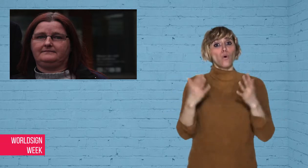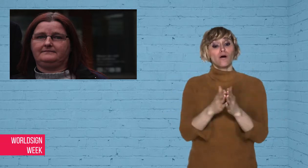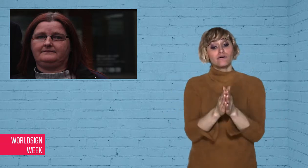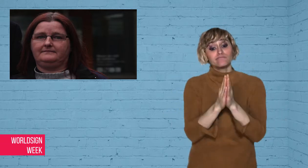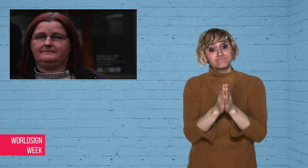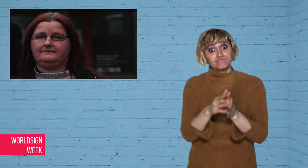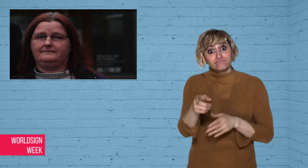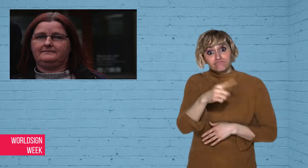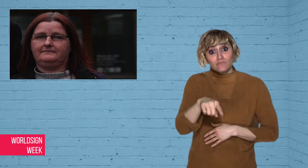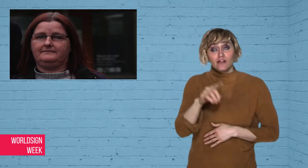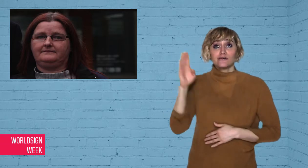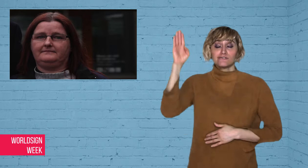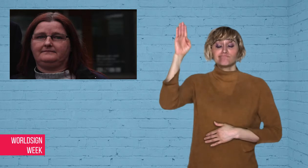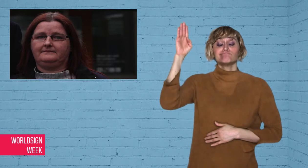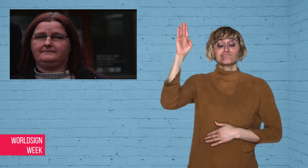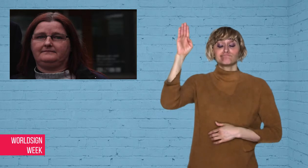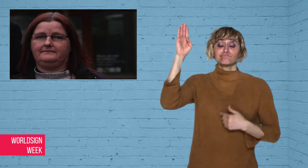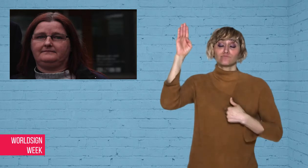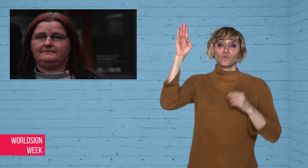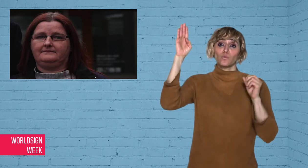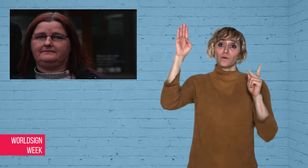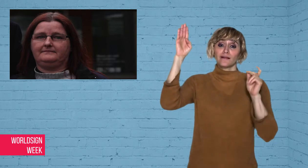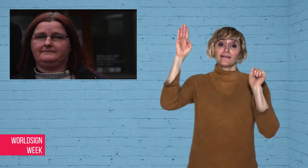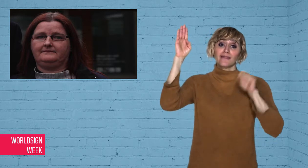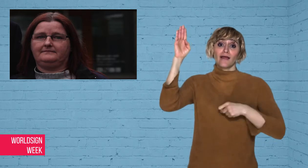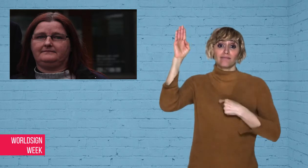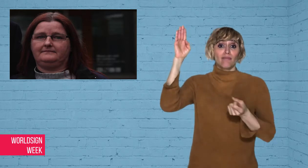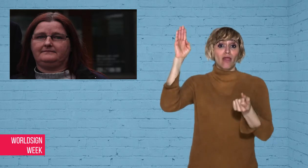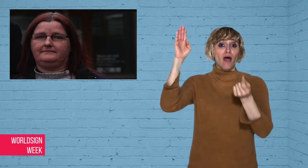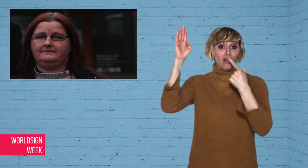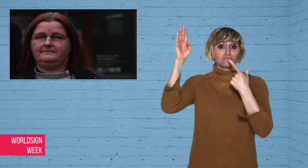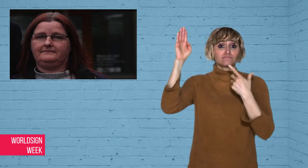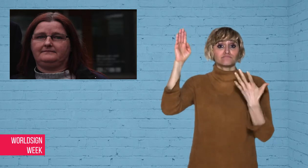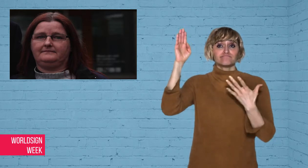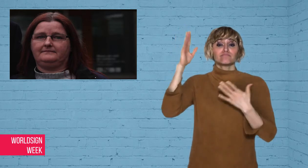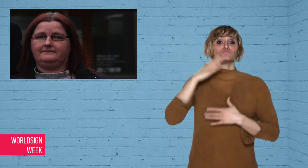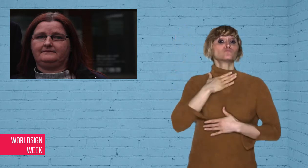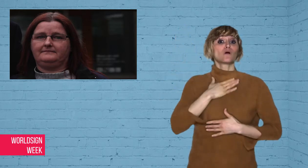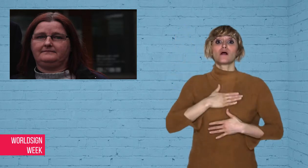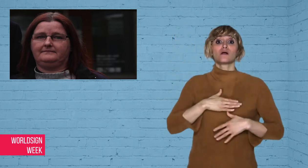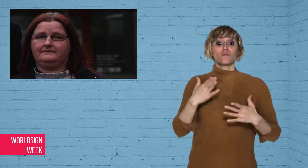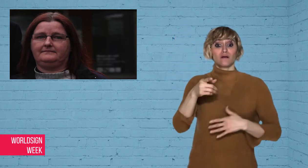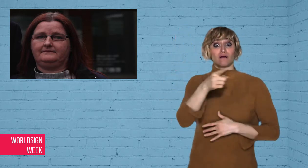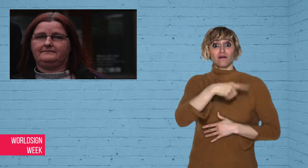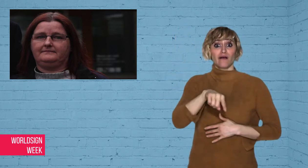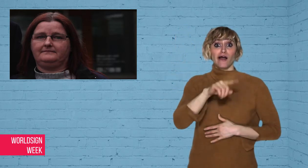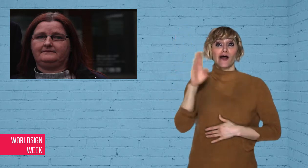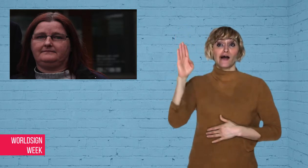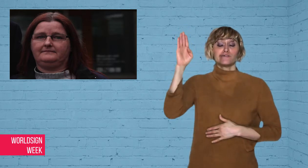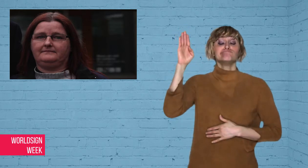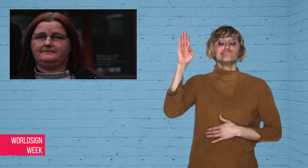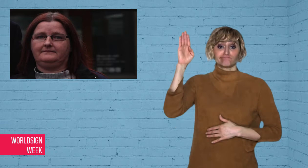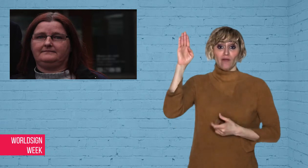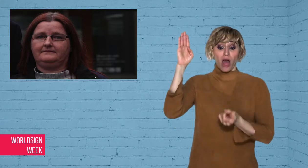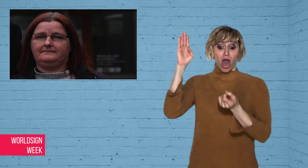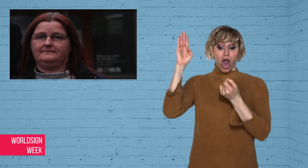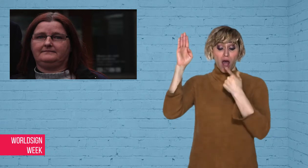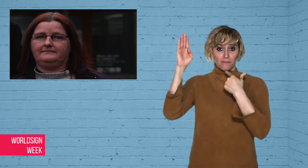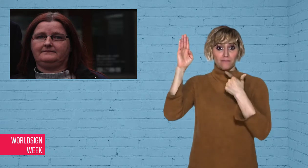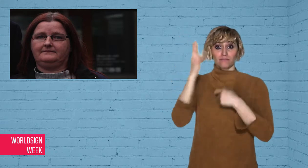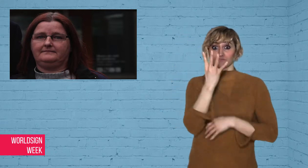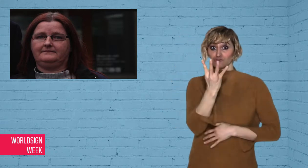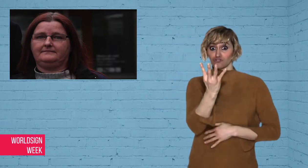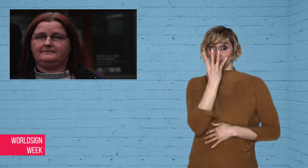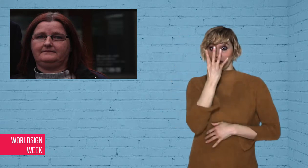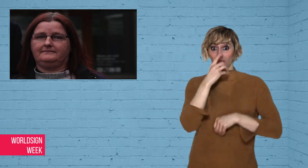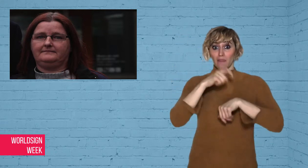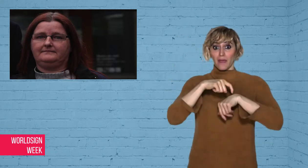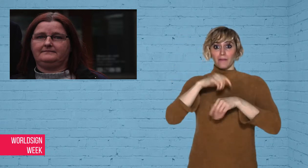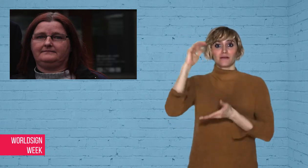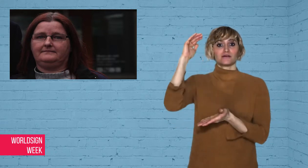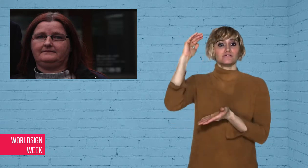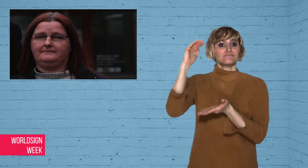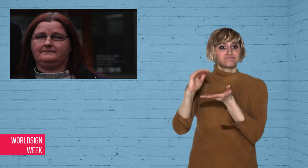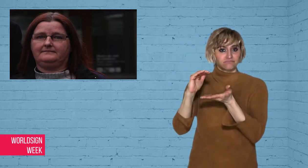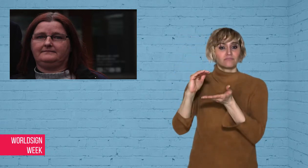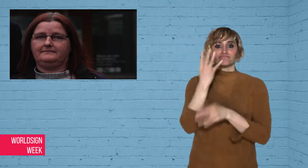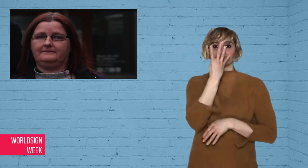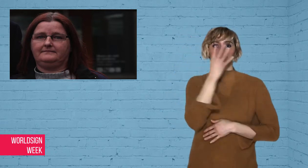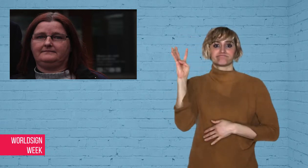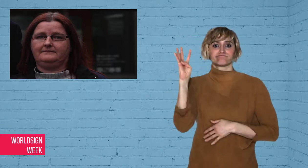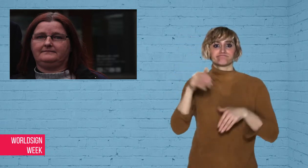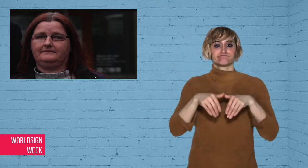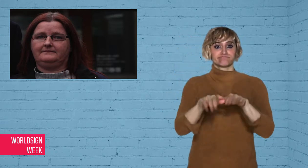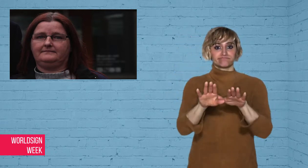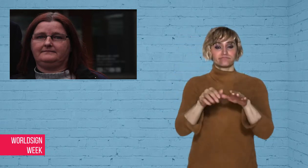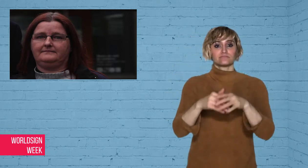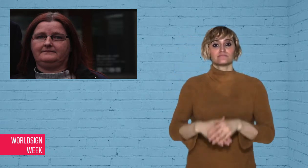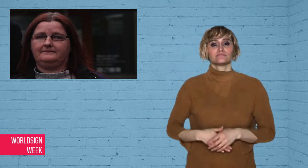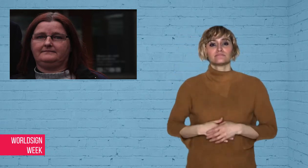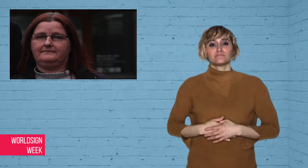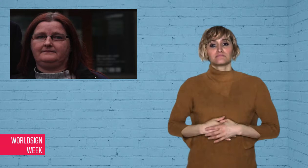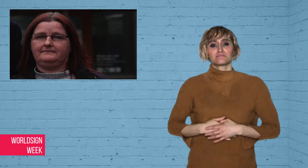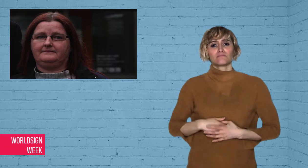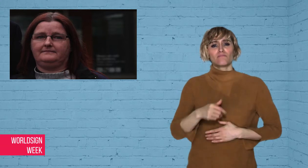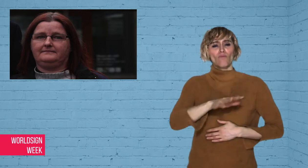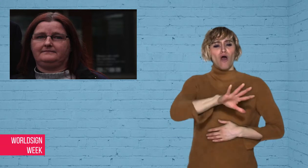India, Russia, and New Zealand. In Iran